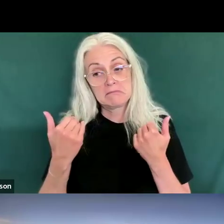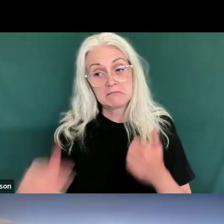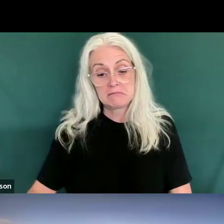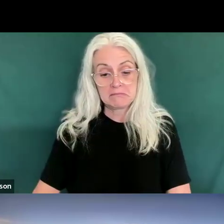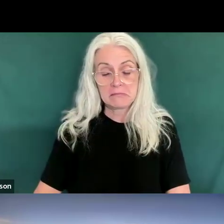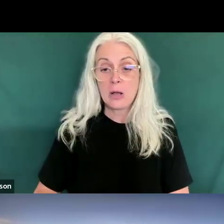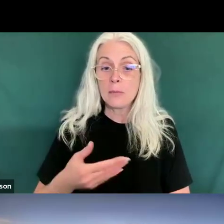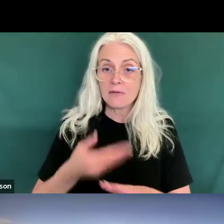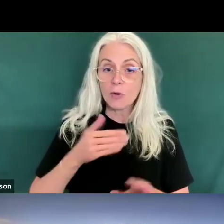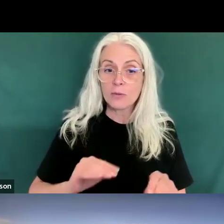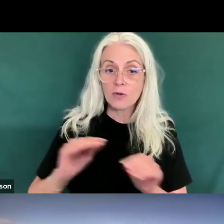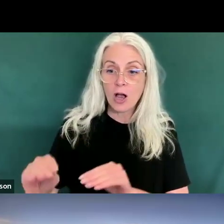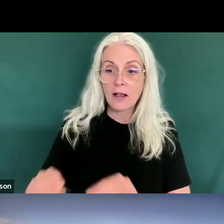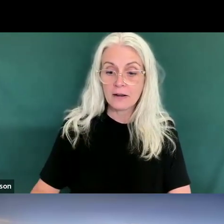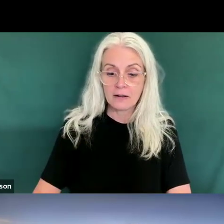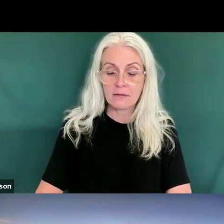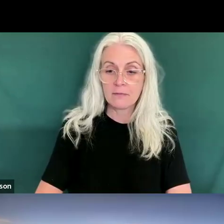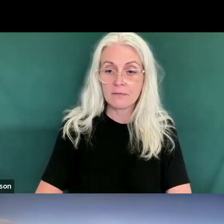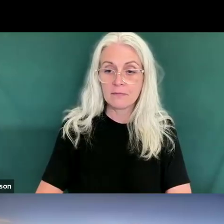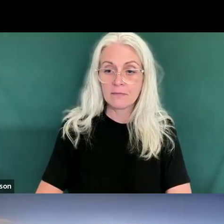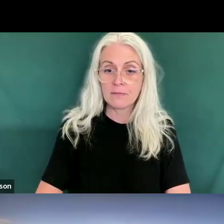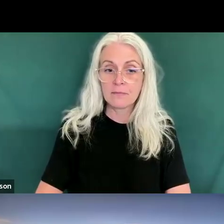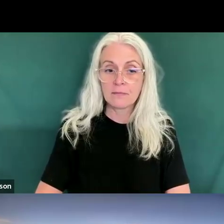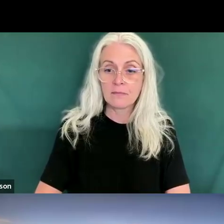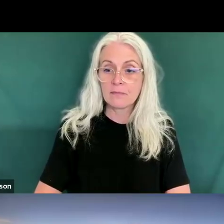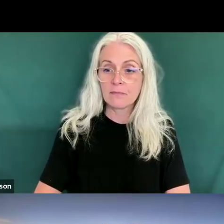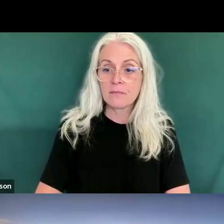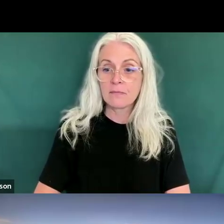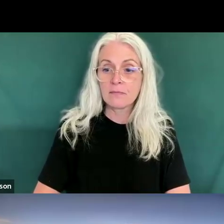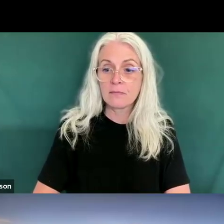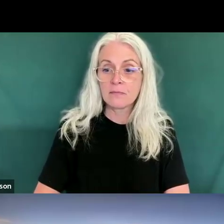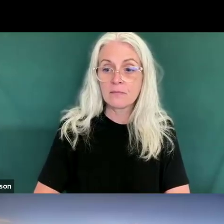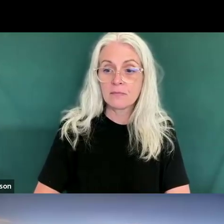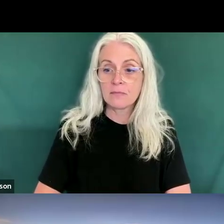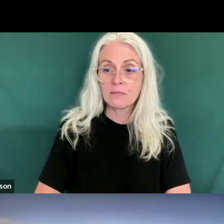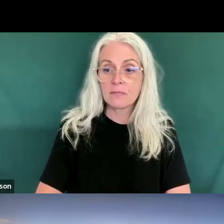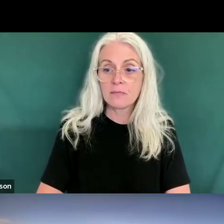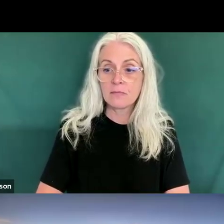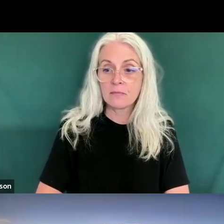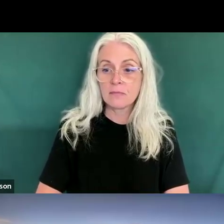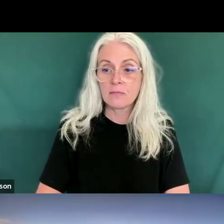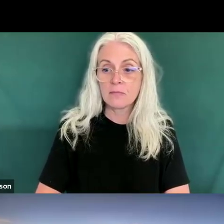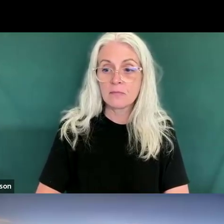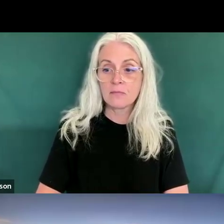before we move on to the next section. Marisol Ferrante: I have two funding sources,